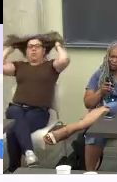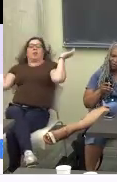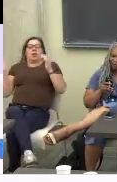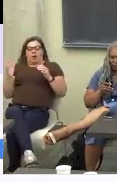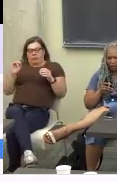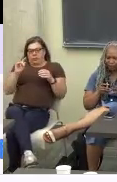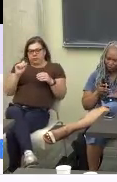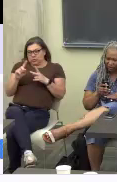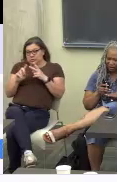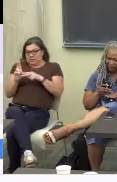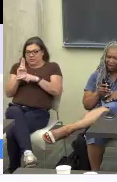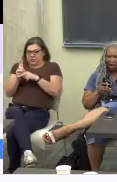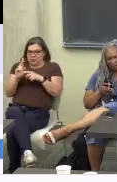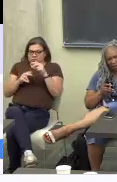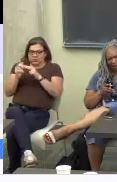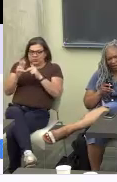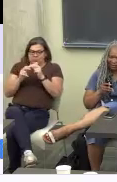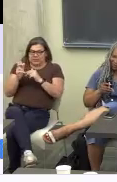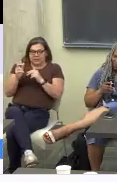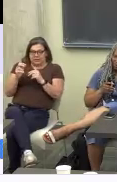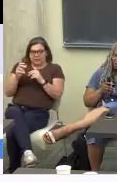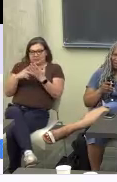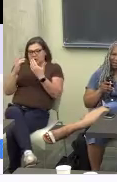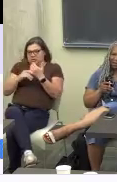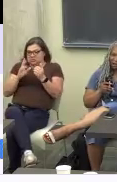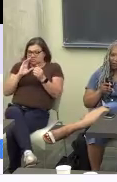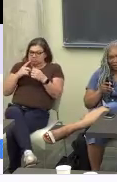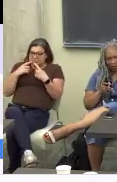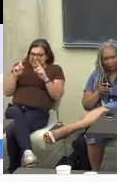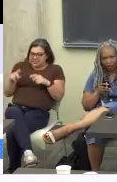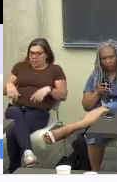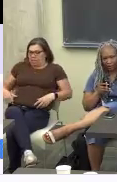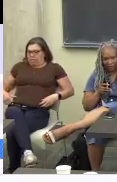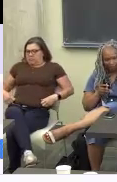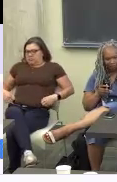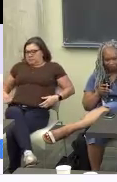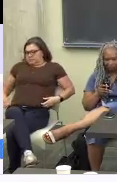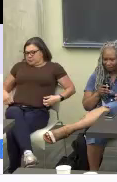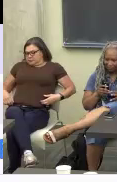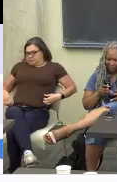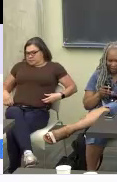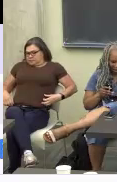to build construction projects, are they accessible? Like, you know, could you be